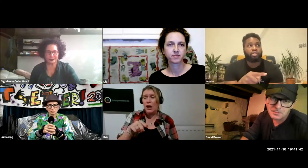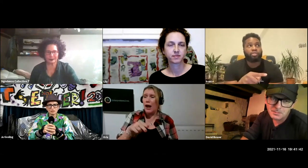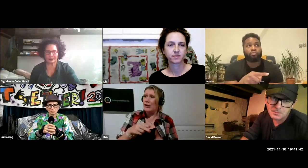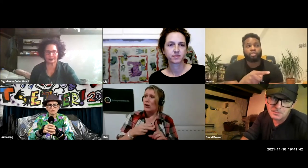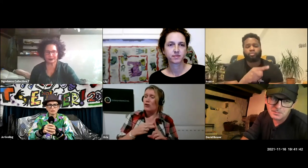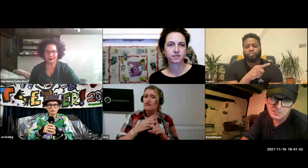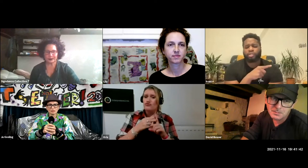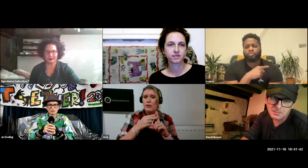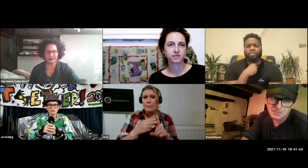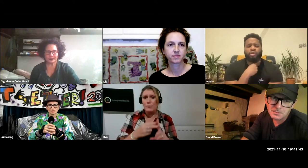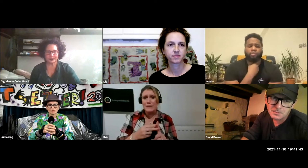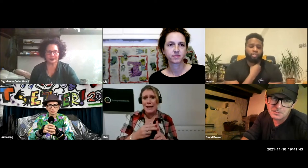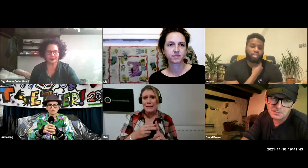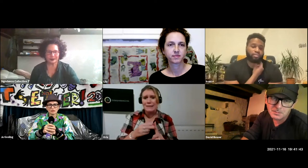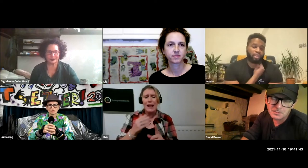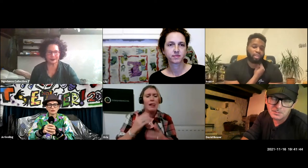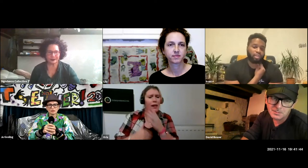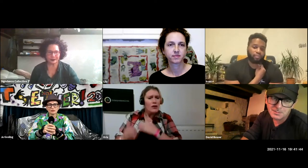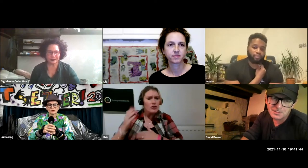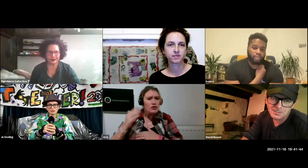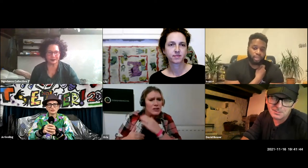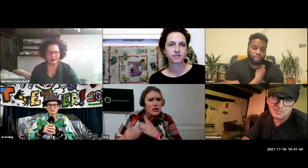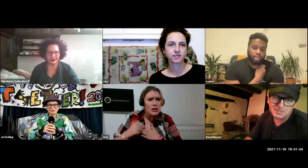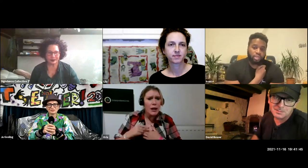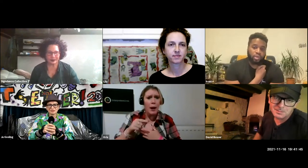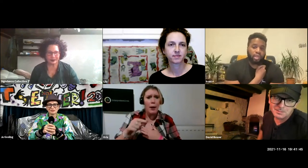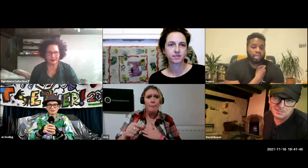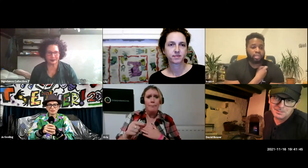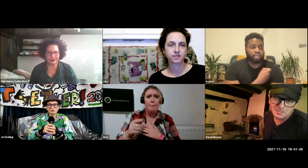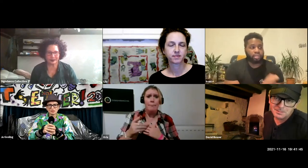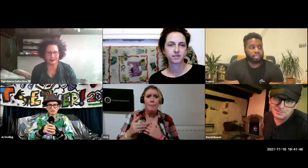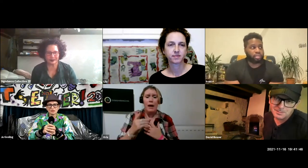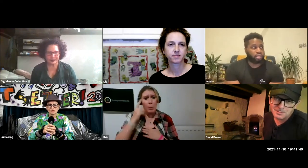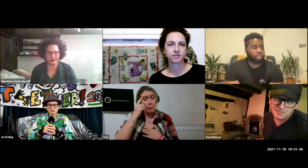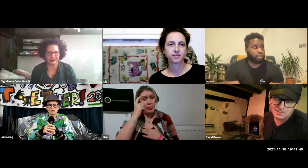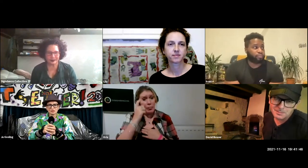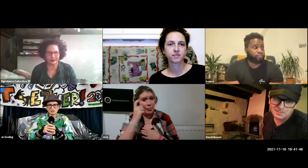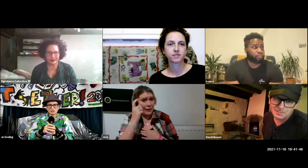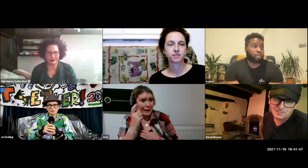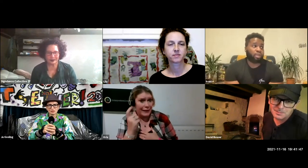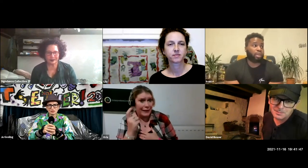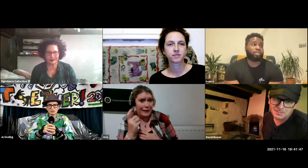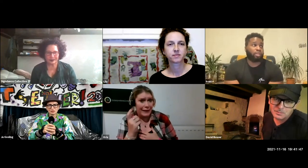have woken up and are dancing around enthusiastically wanting to express